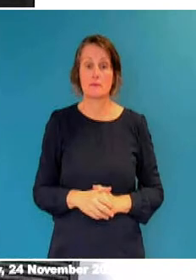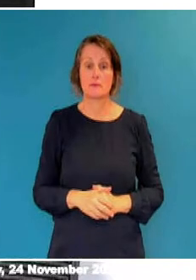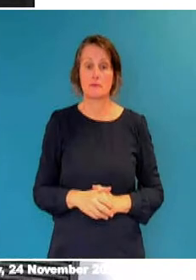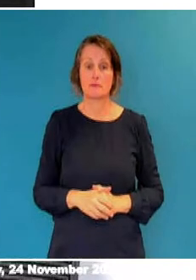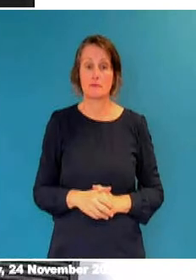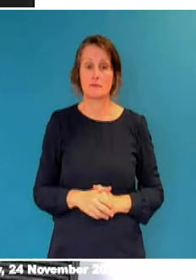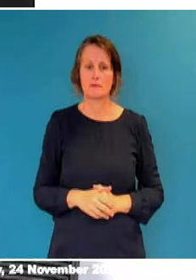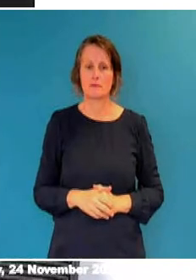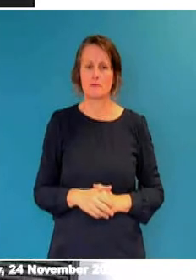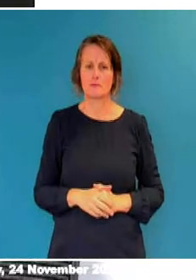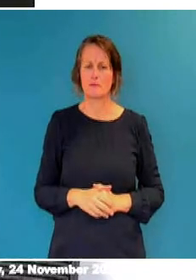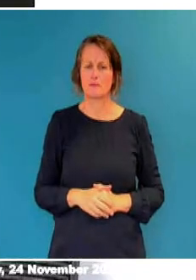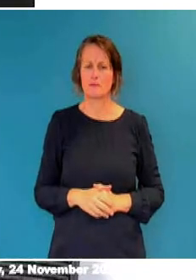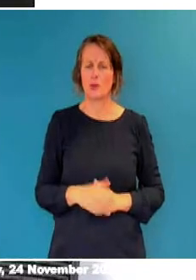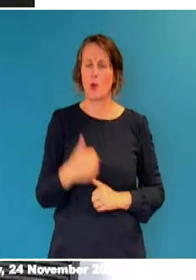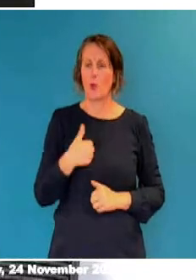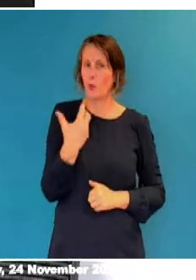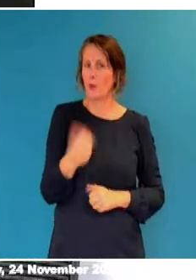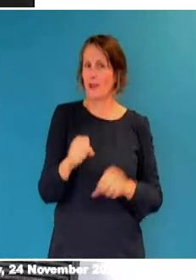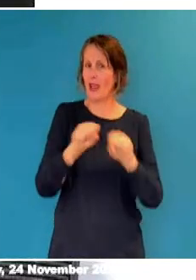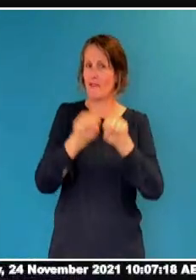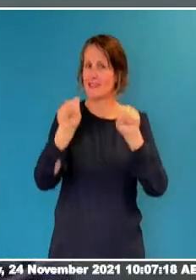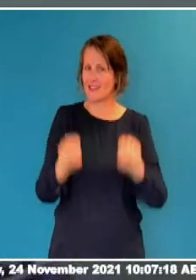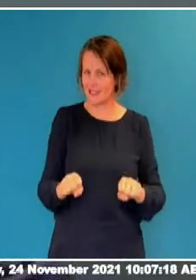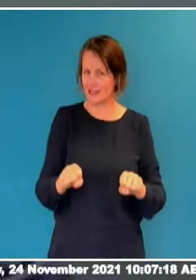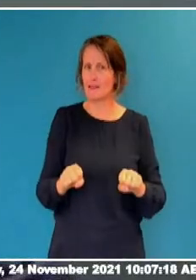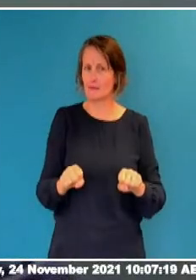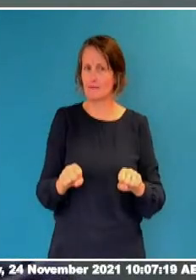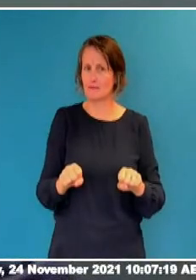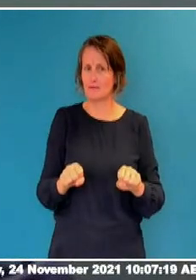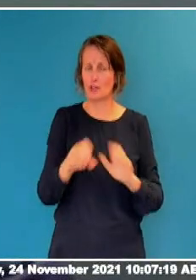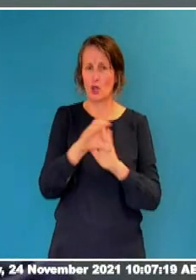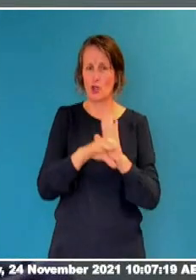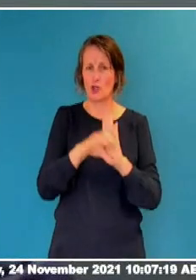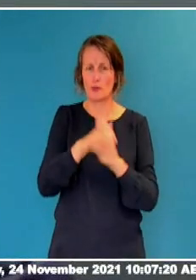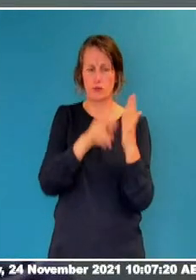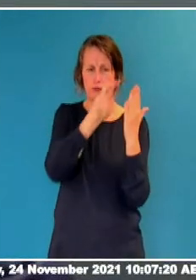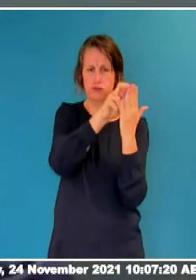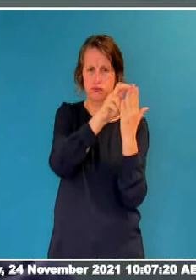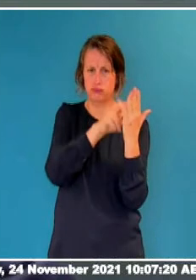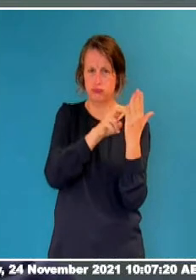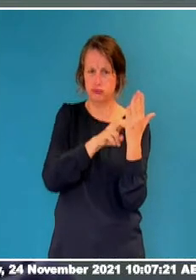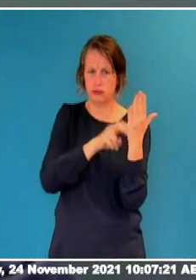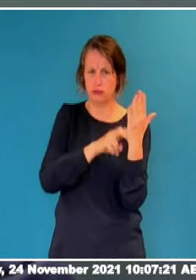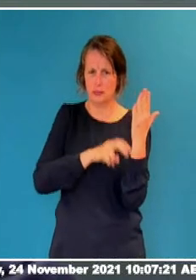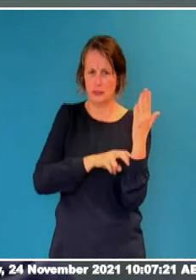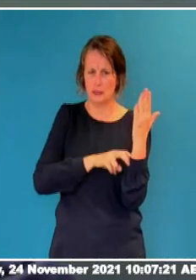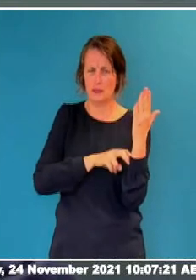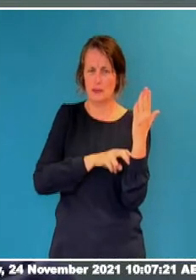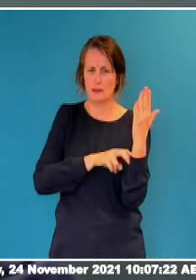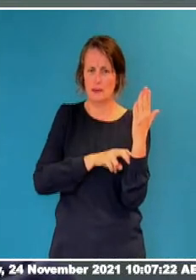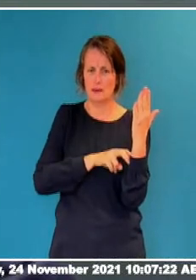We have a system which records, allows an applicant who we do hire, at the start of the